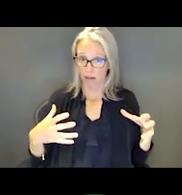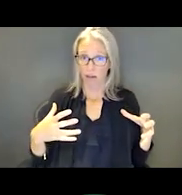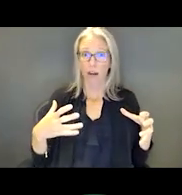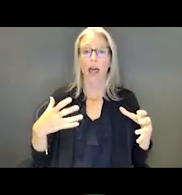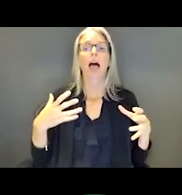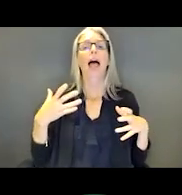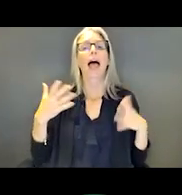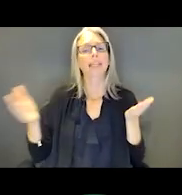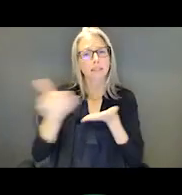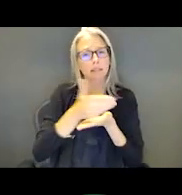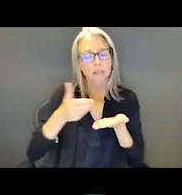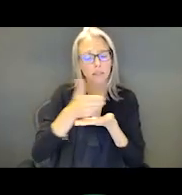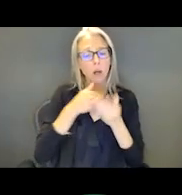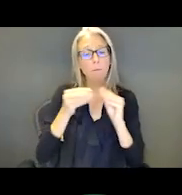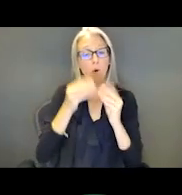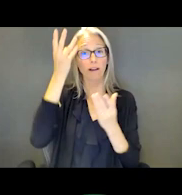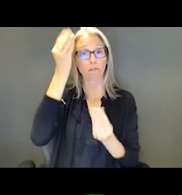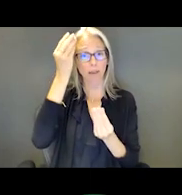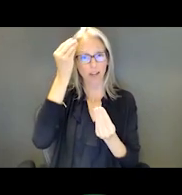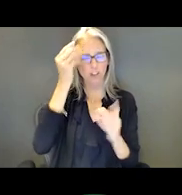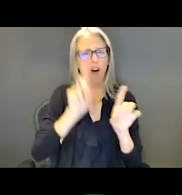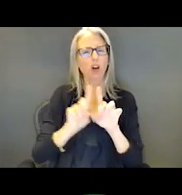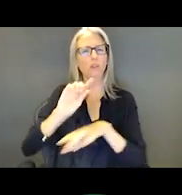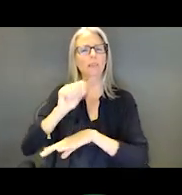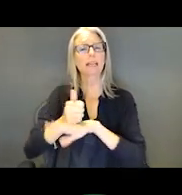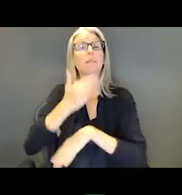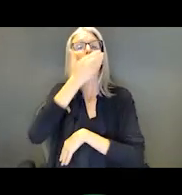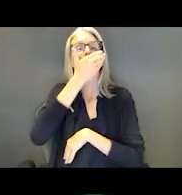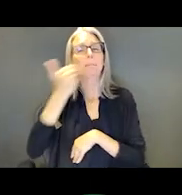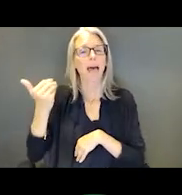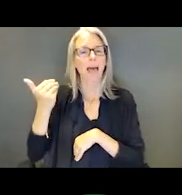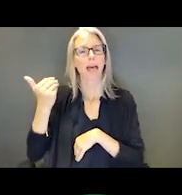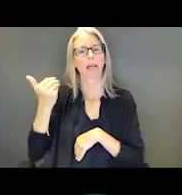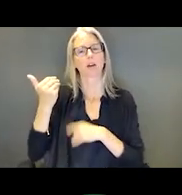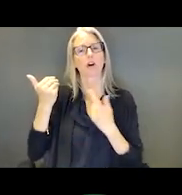diversity in the people that we're working with, so that we have a range of experiences